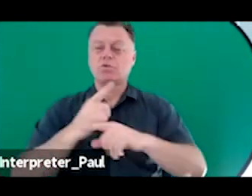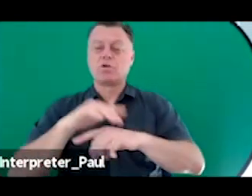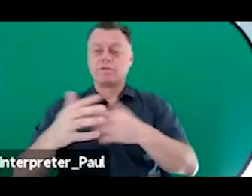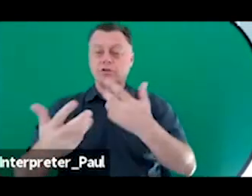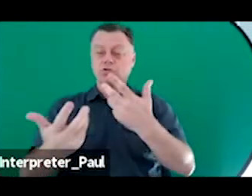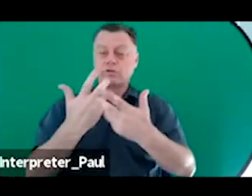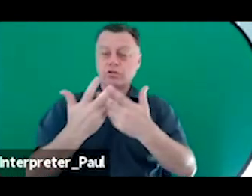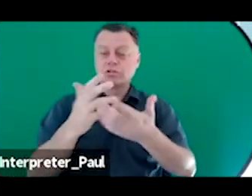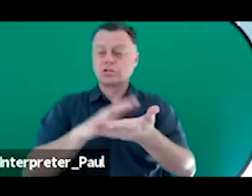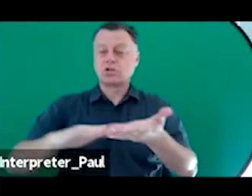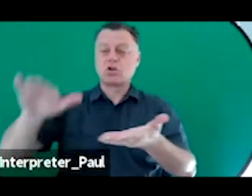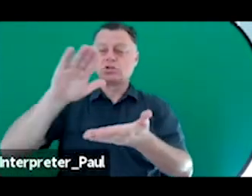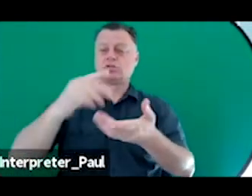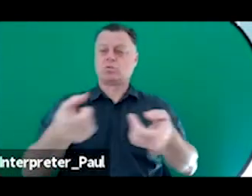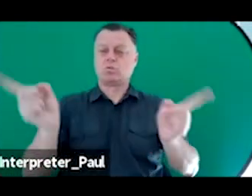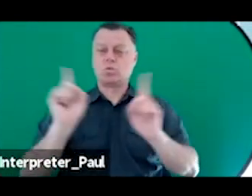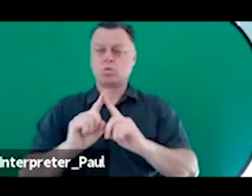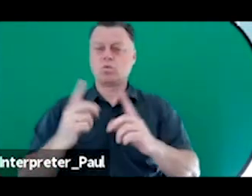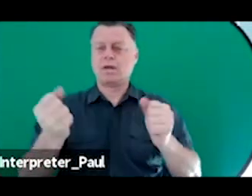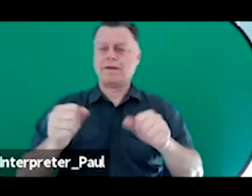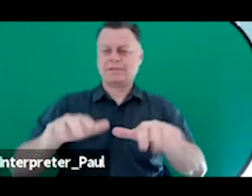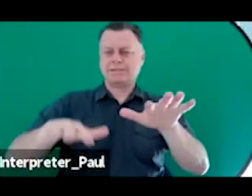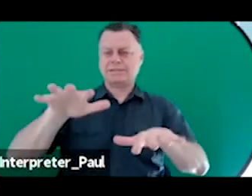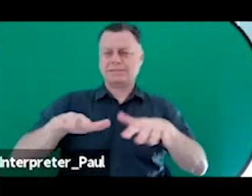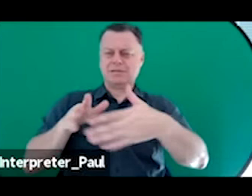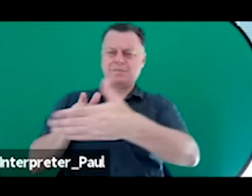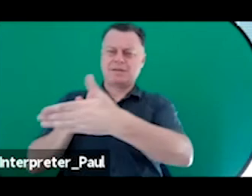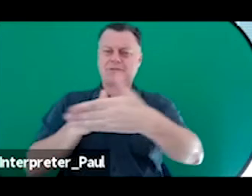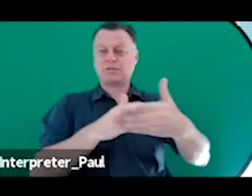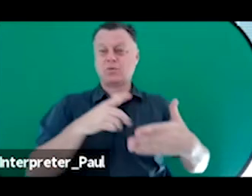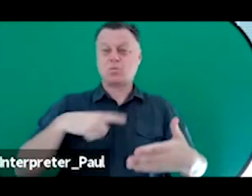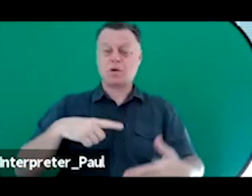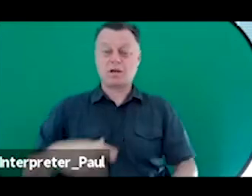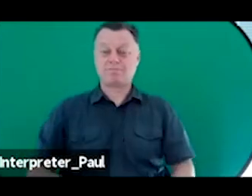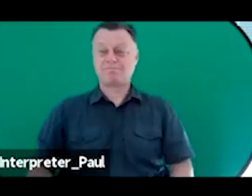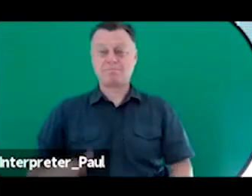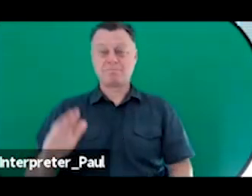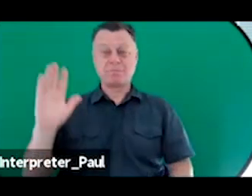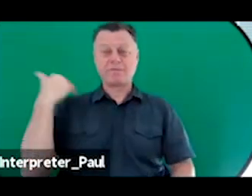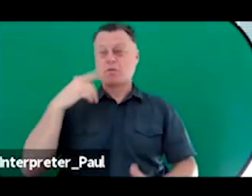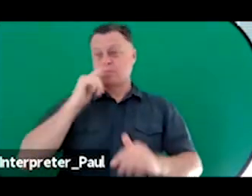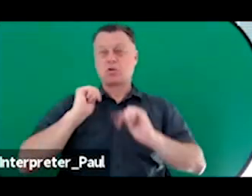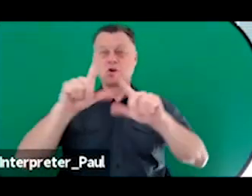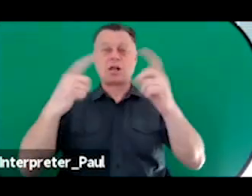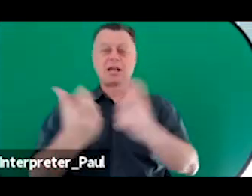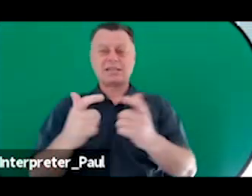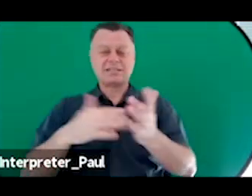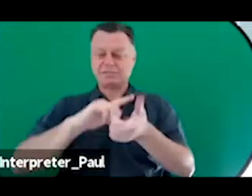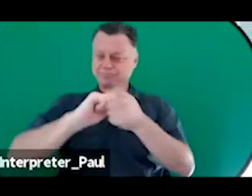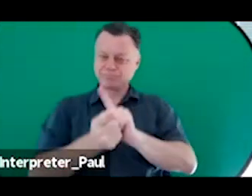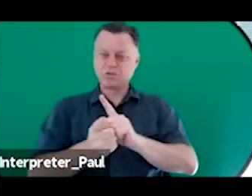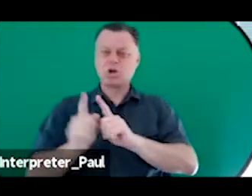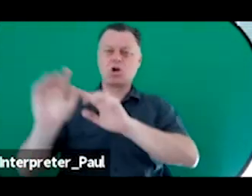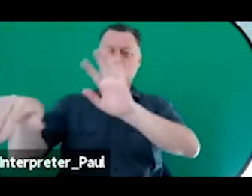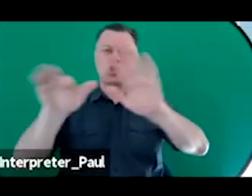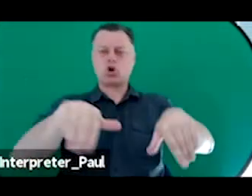we all now have similar barriers. Everyone was at home. We were teaching remotely. I was pleased to